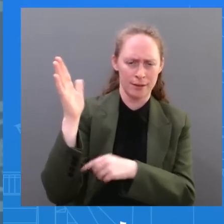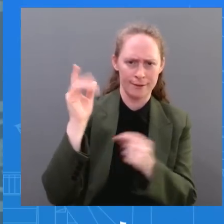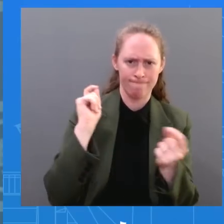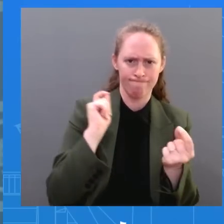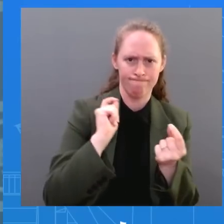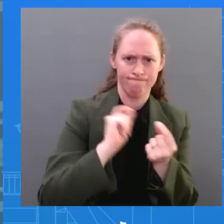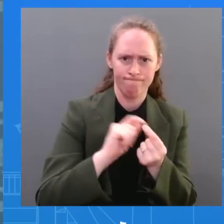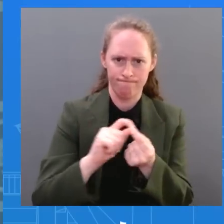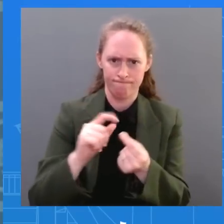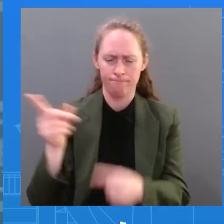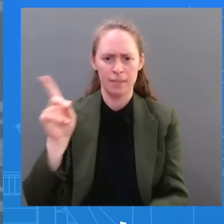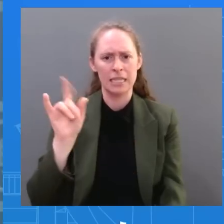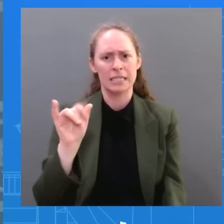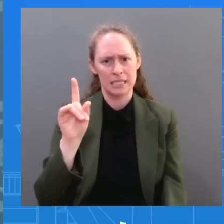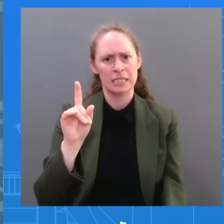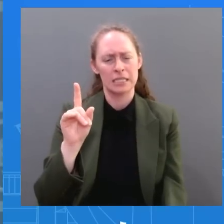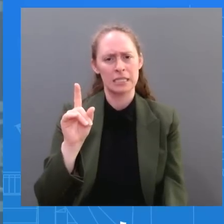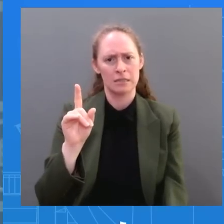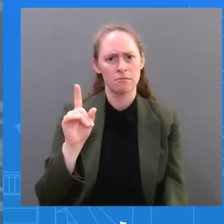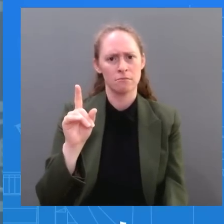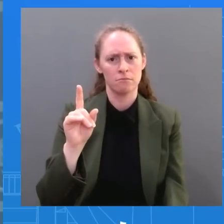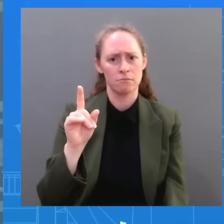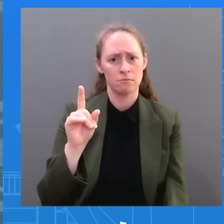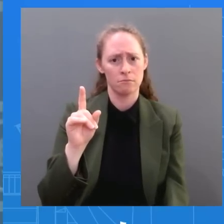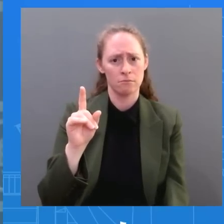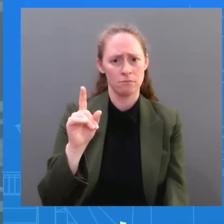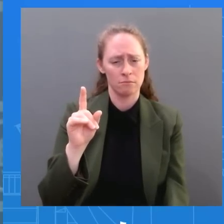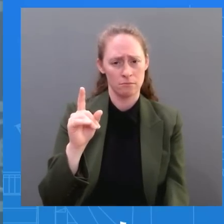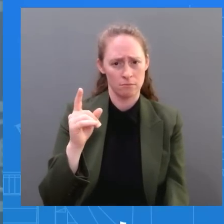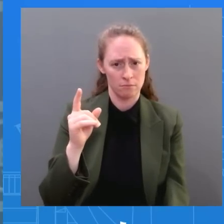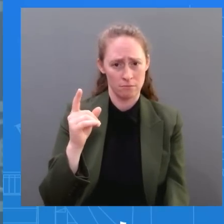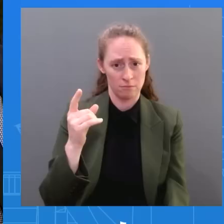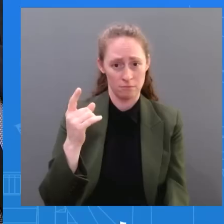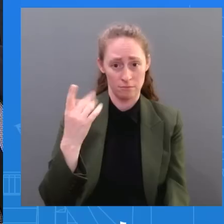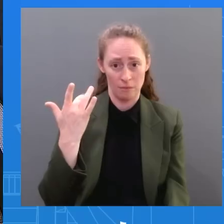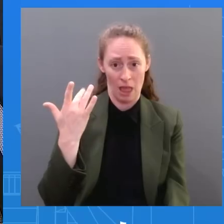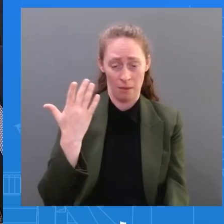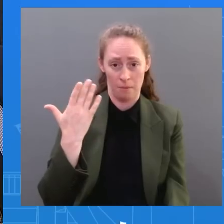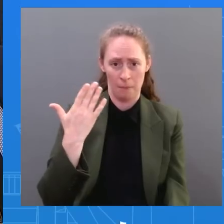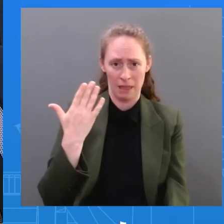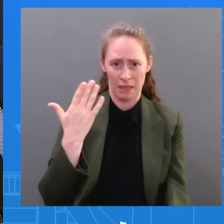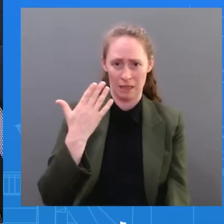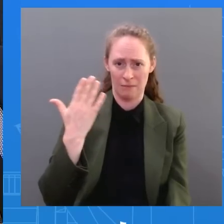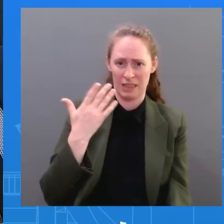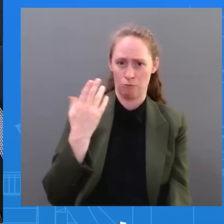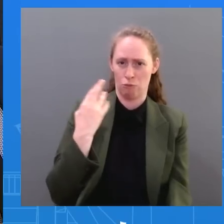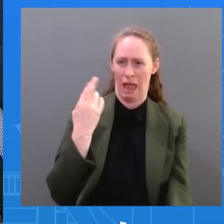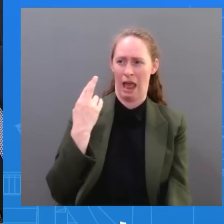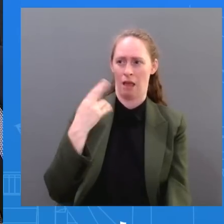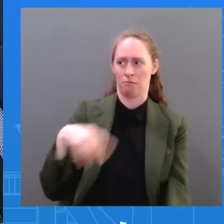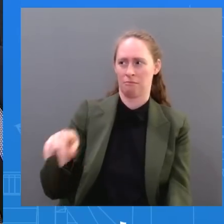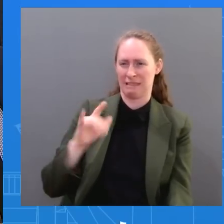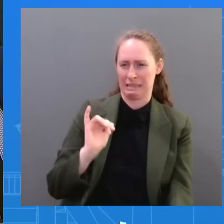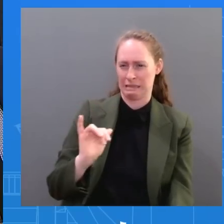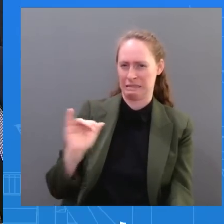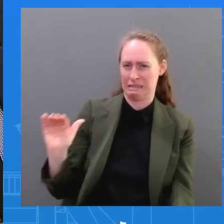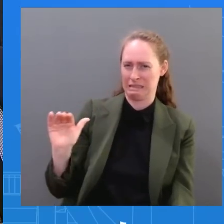He just -- that was his own decision to move -- The Press: But not from the statement. I mean, from -- he came out and he verbally said at the Fourth of July,